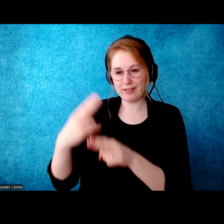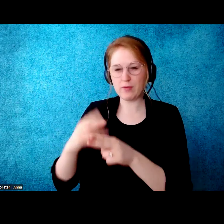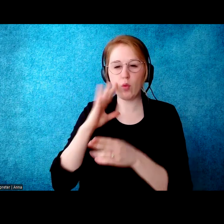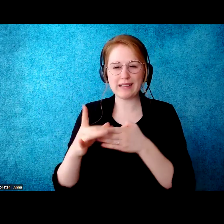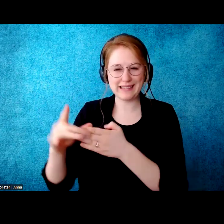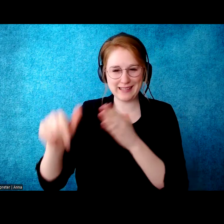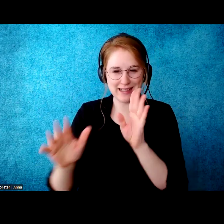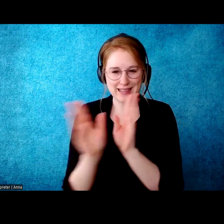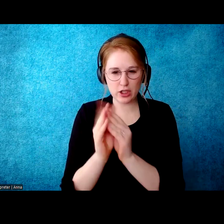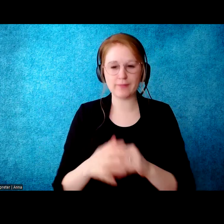So Jordana, over to you.